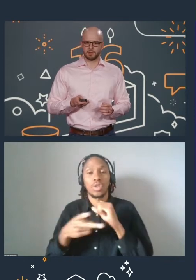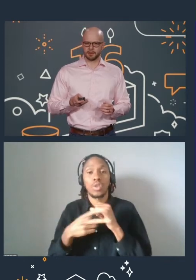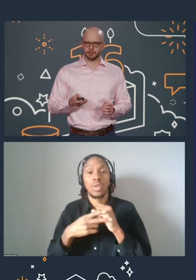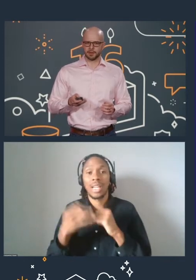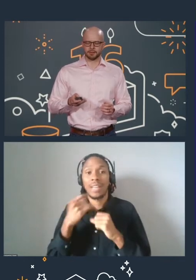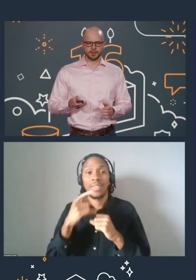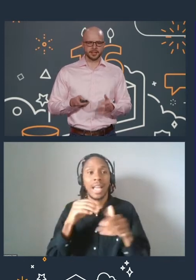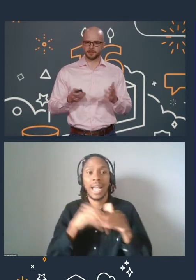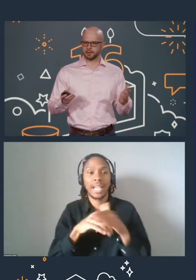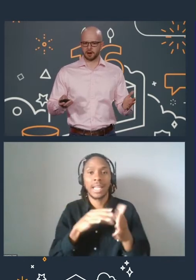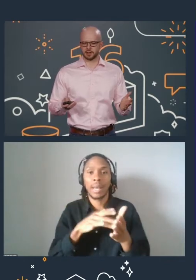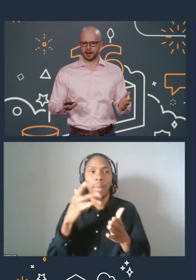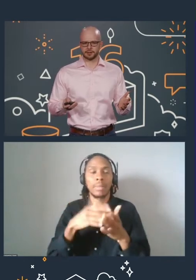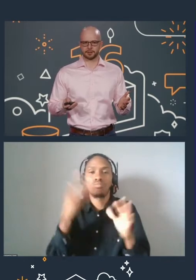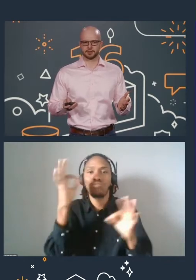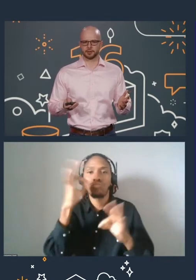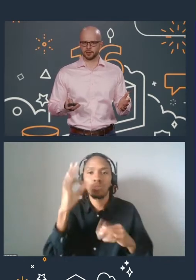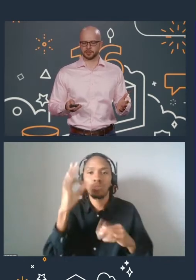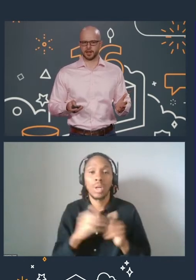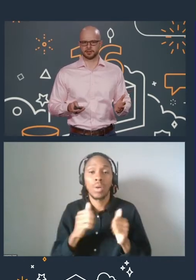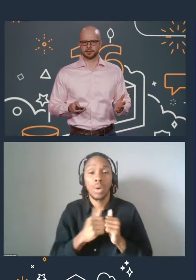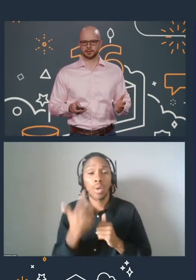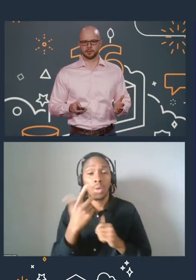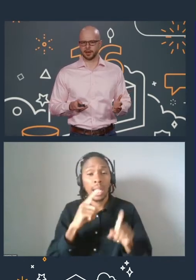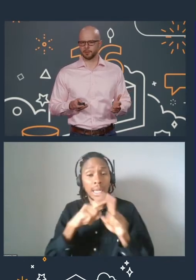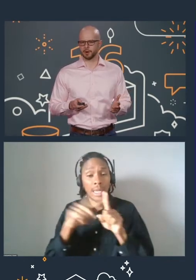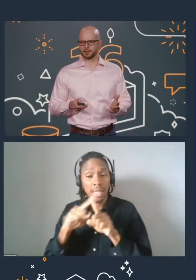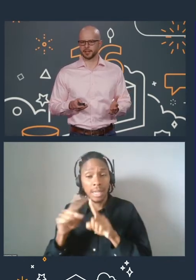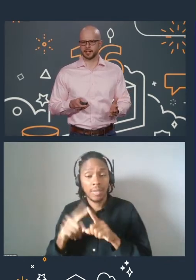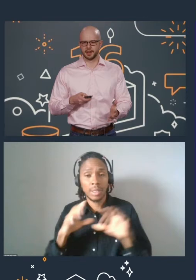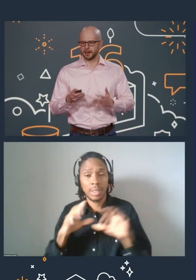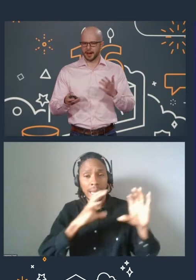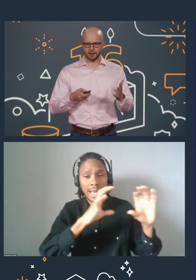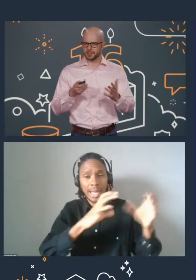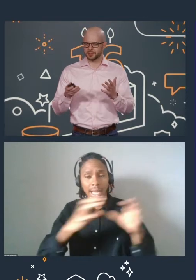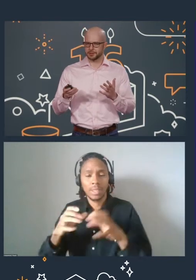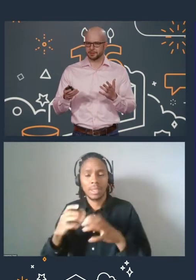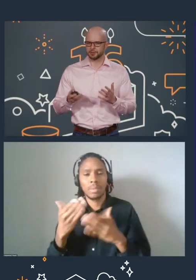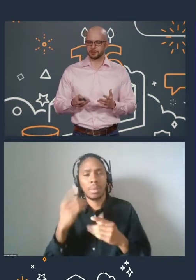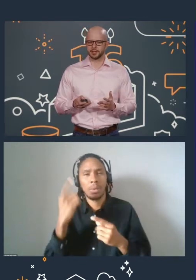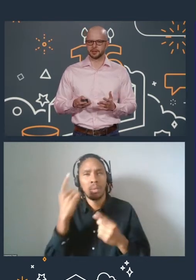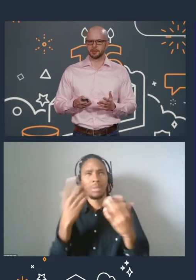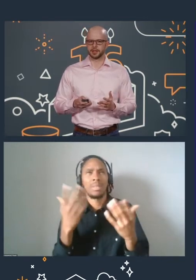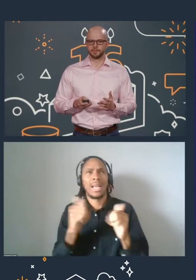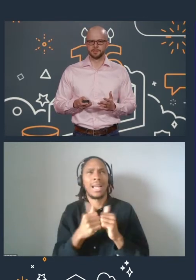but with three different archival storage classes, you might be wondering, how do I choose between the three?